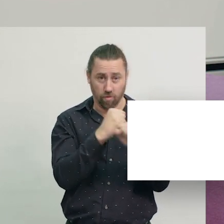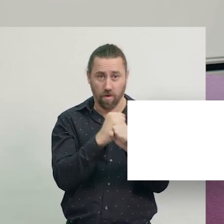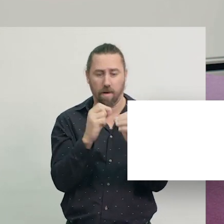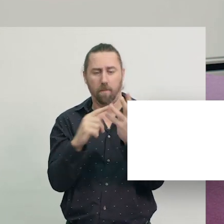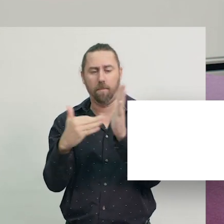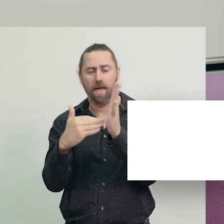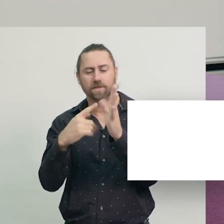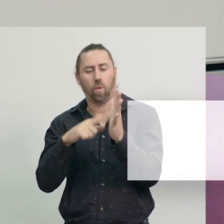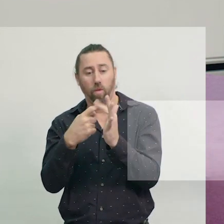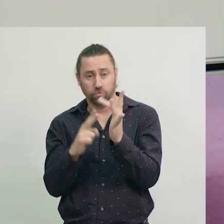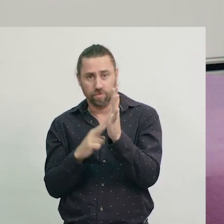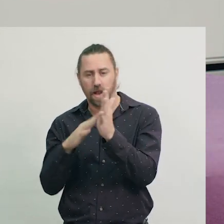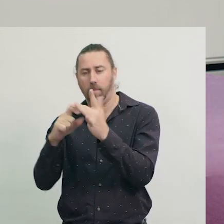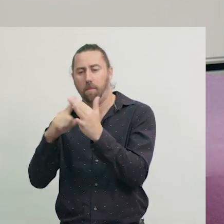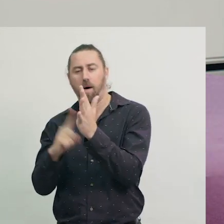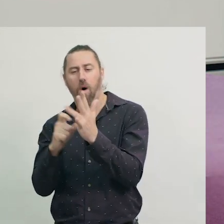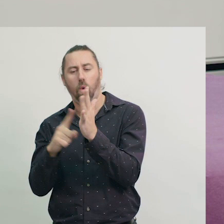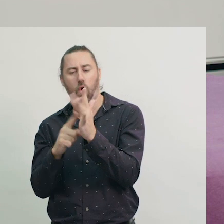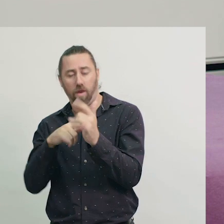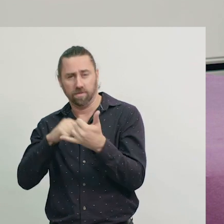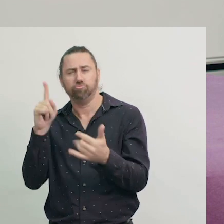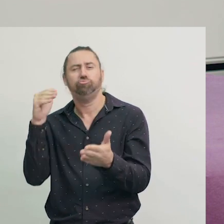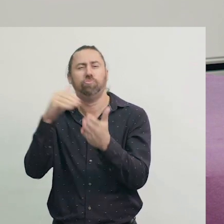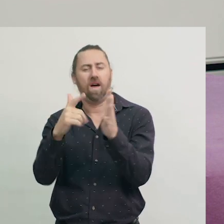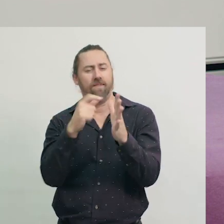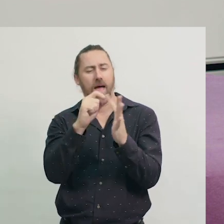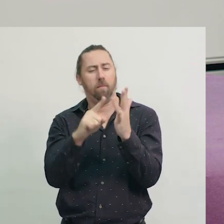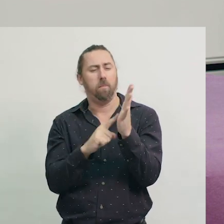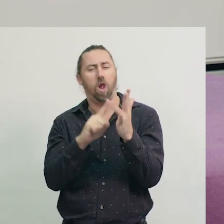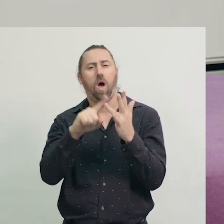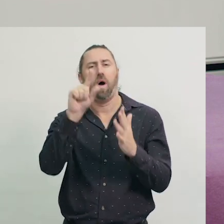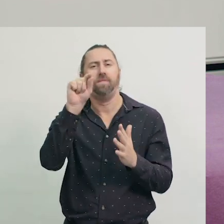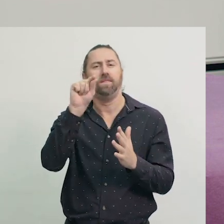were part of the Apollo 11 space mission, and were the first people to walk on the Moon.